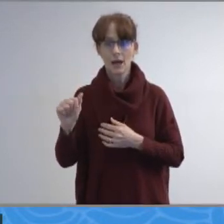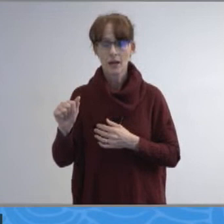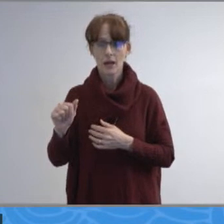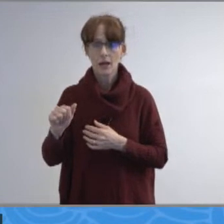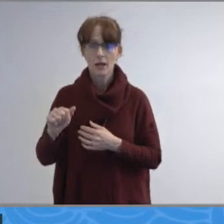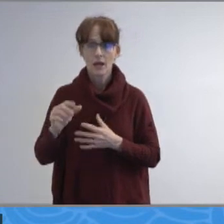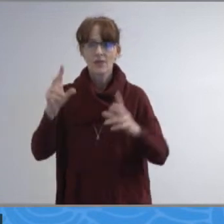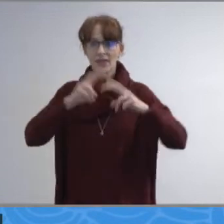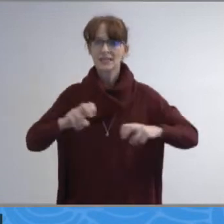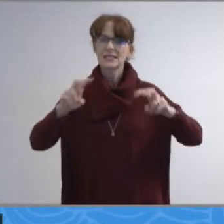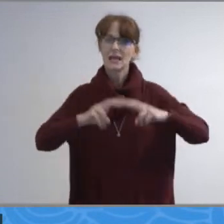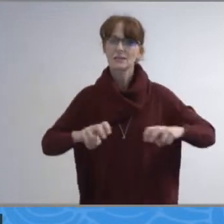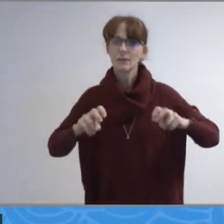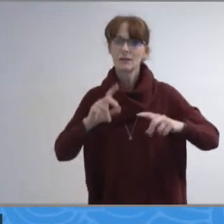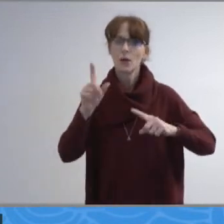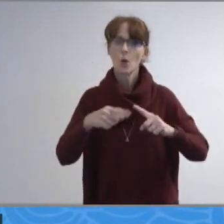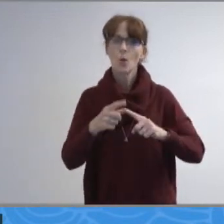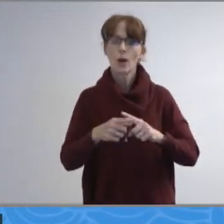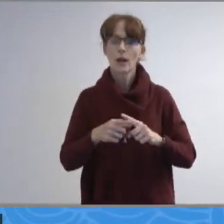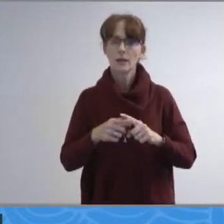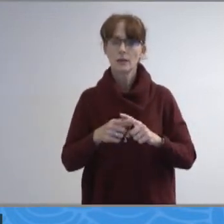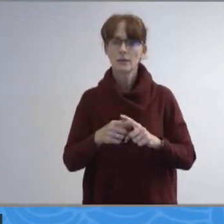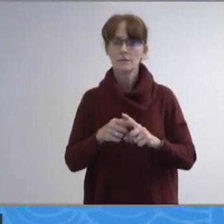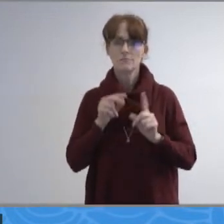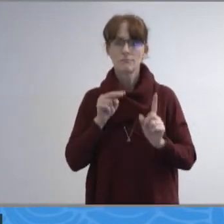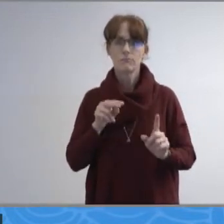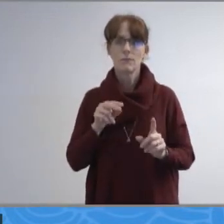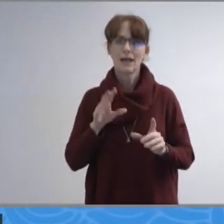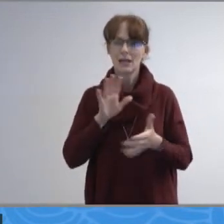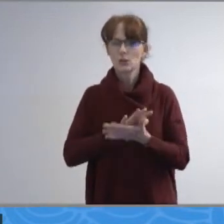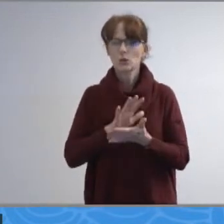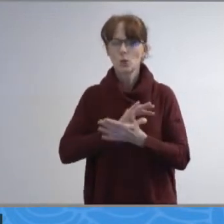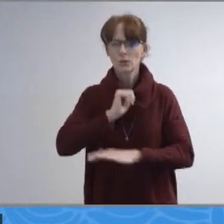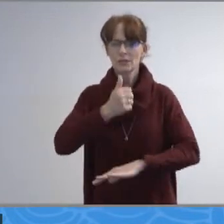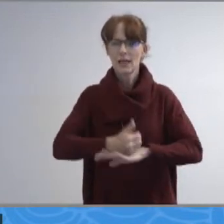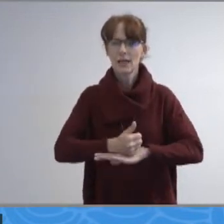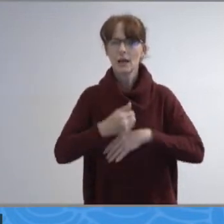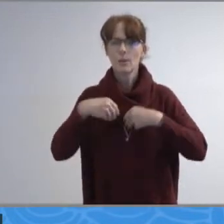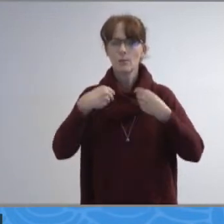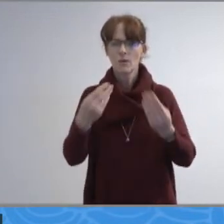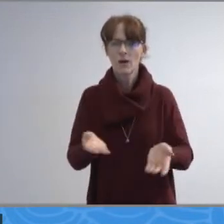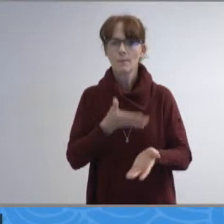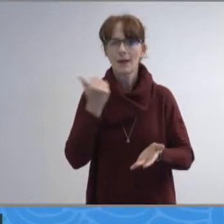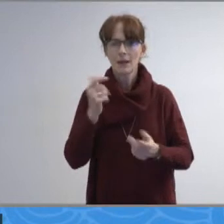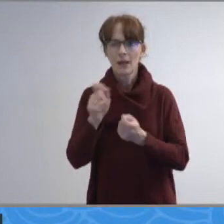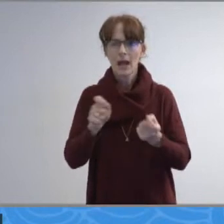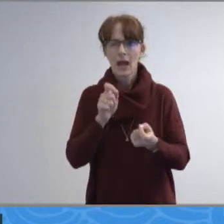the assessment when actively proctored in a school setting provides better accurate results